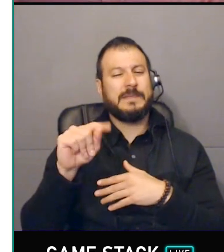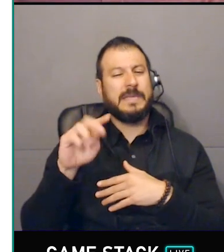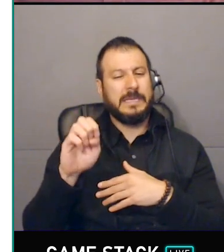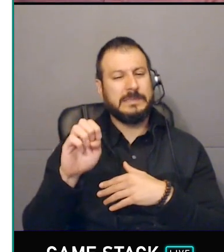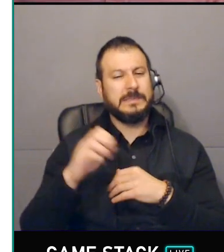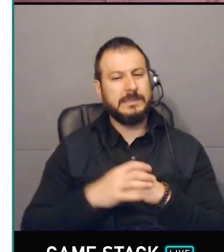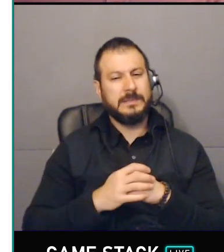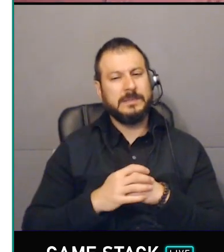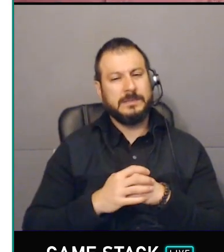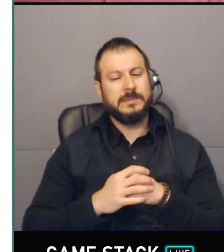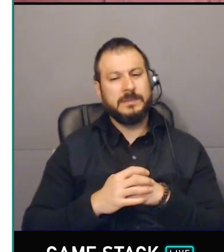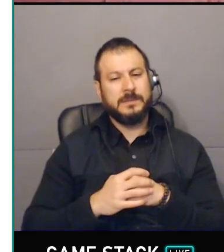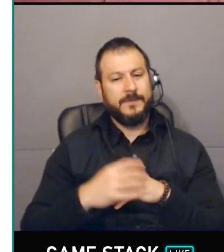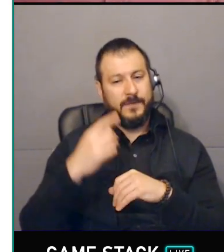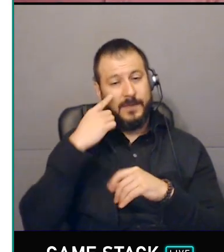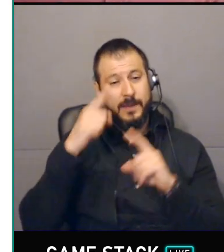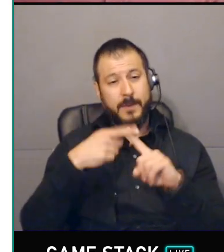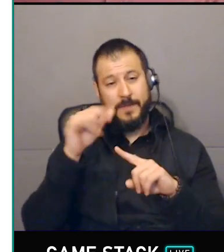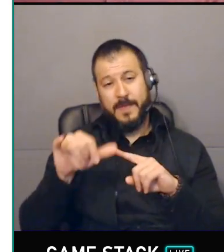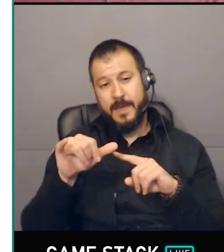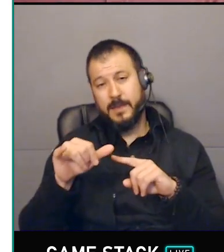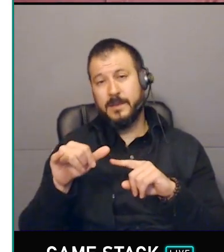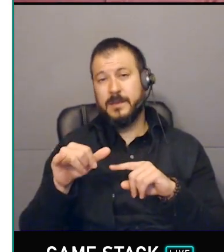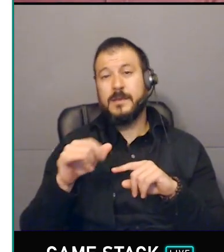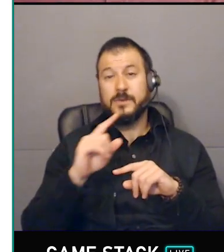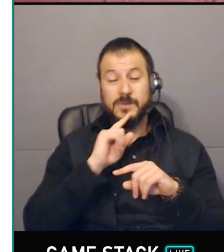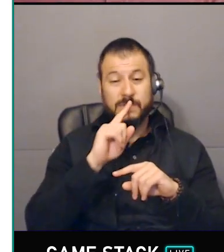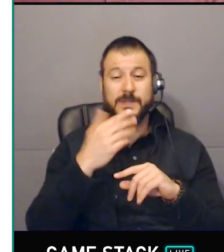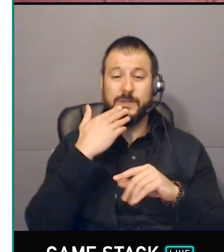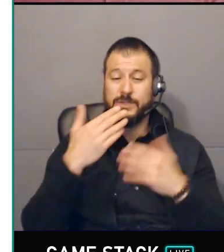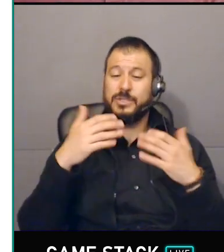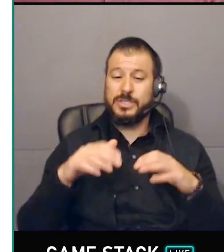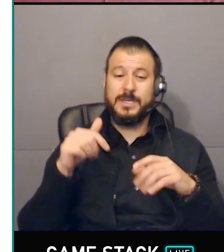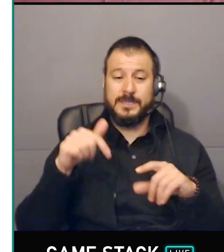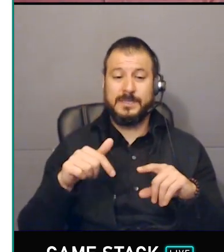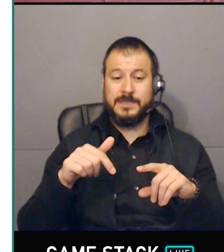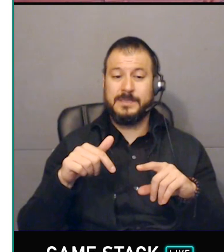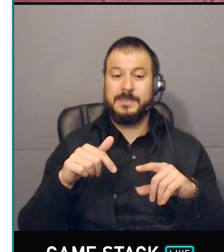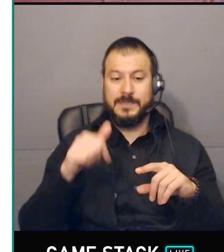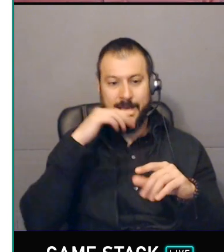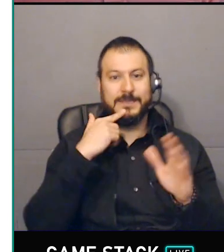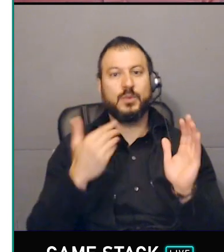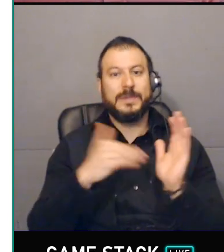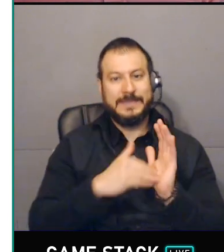And so if you think about that, now there's a really good chance that this guy is redundant.